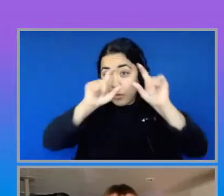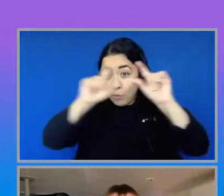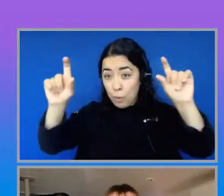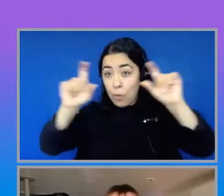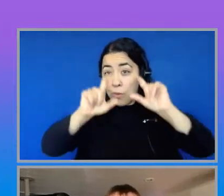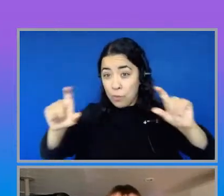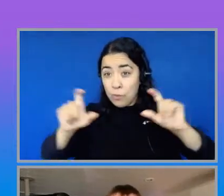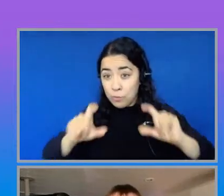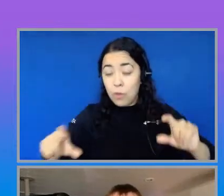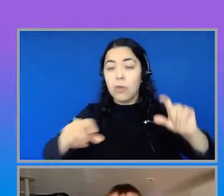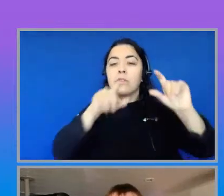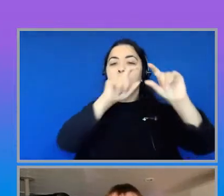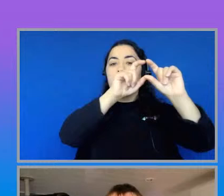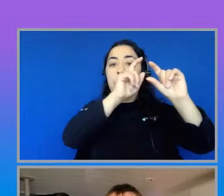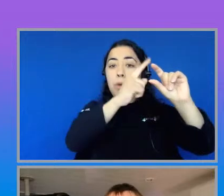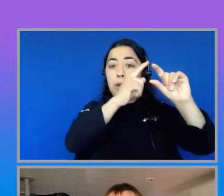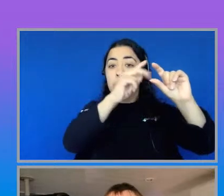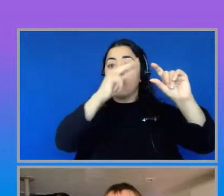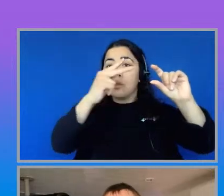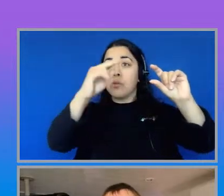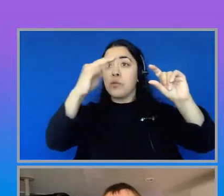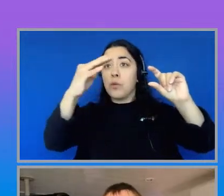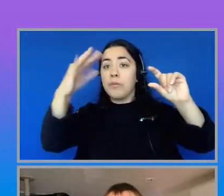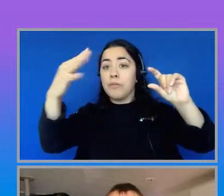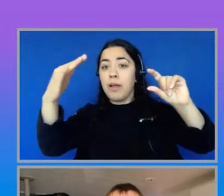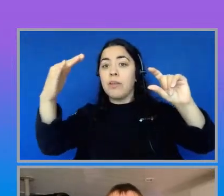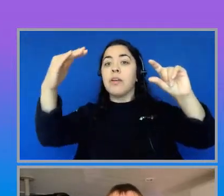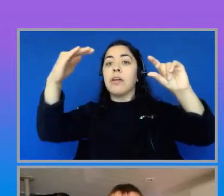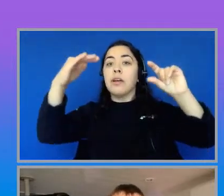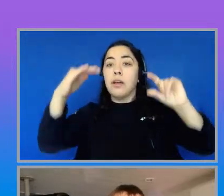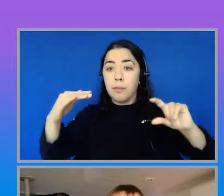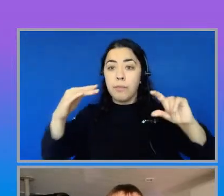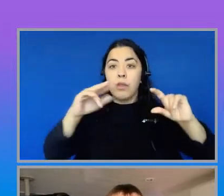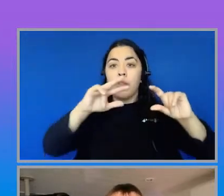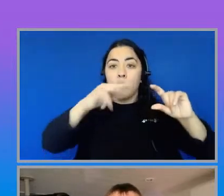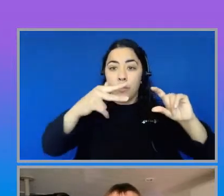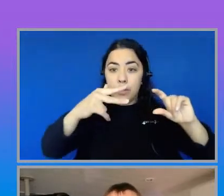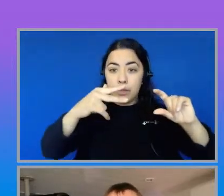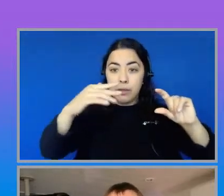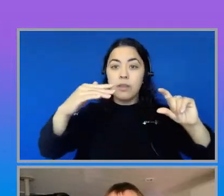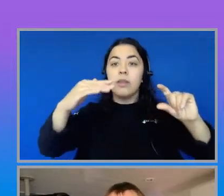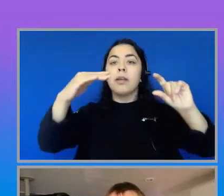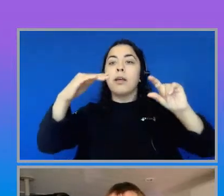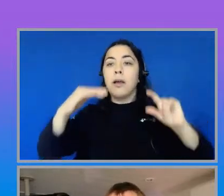row. Then we go to three because that's moved down to the next